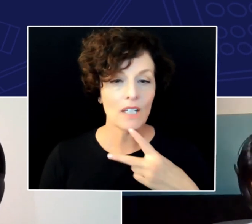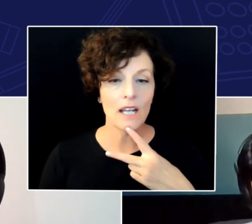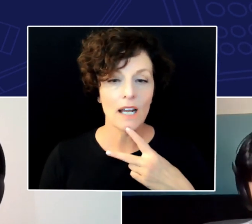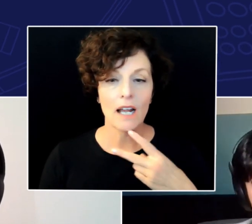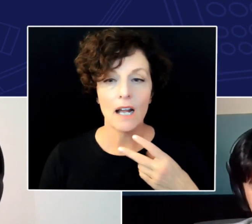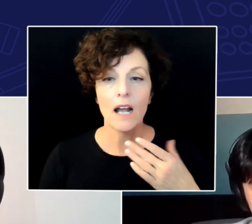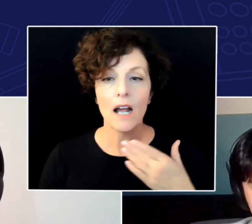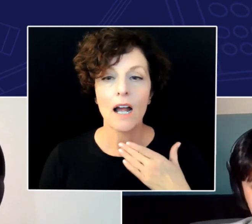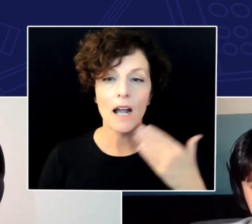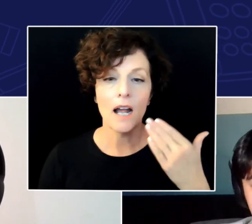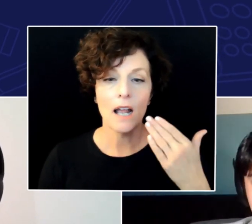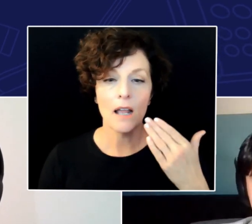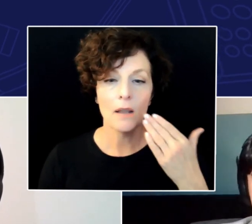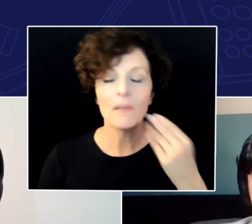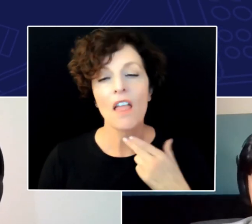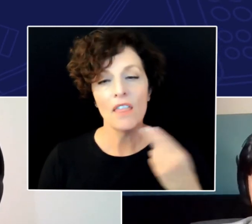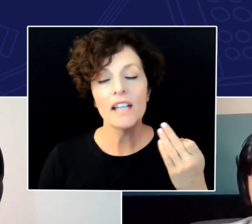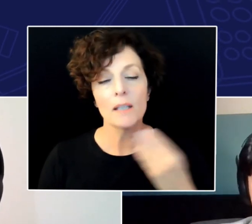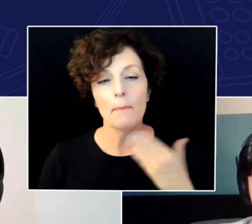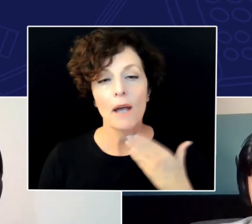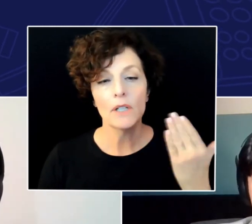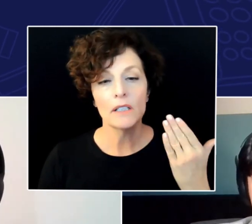[ZAIN:] I mean, that's about it.